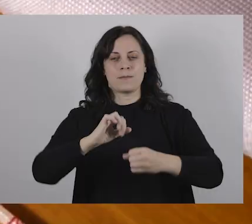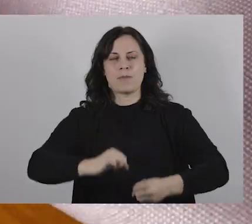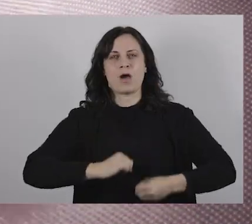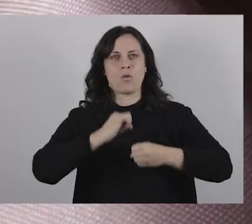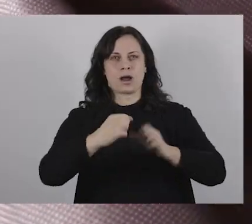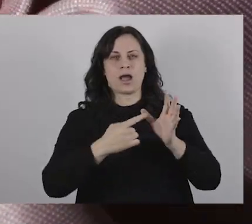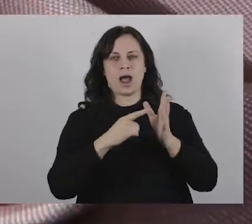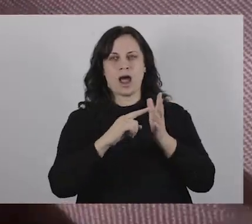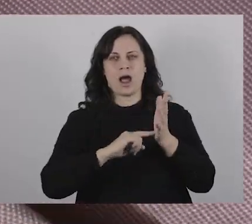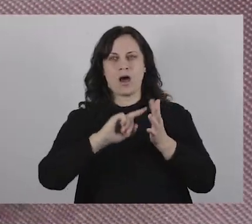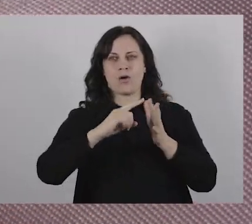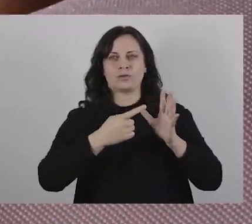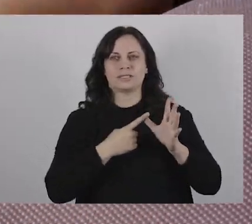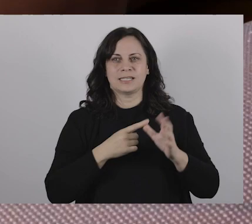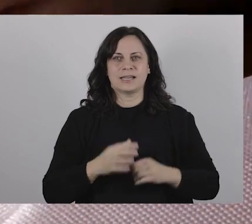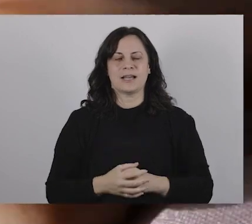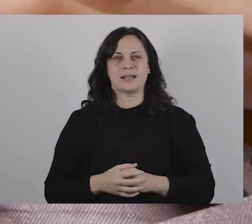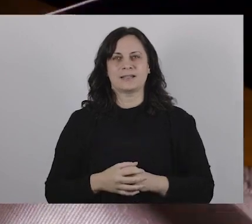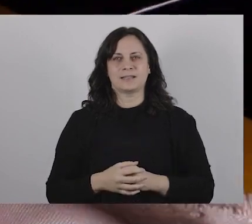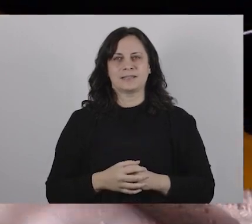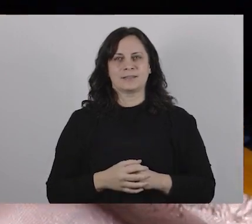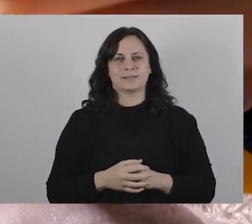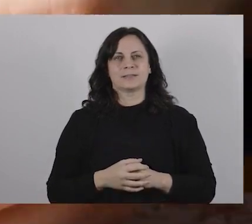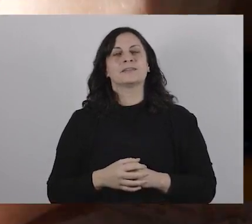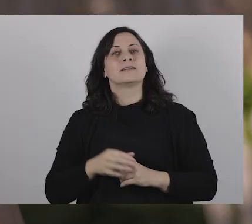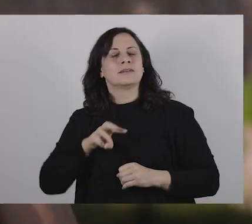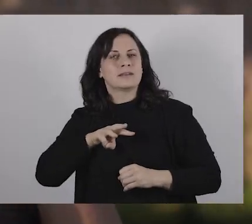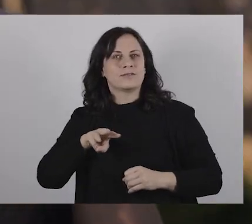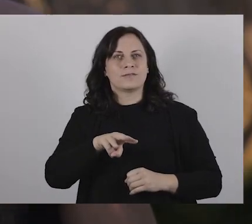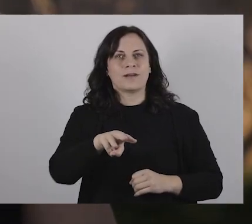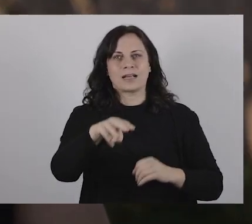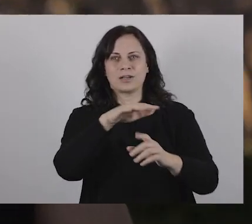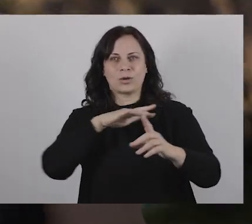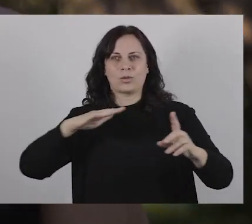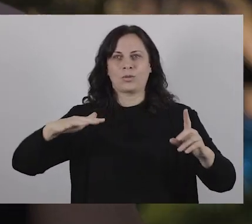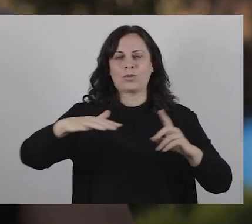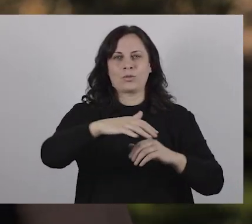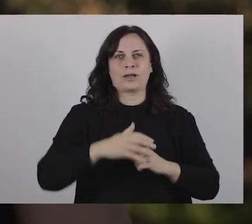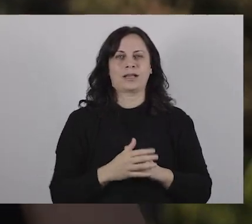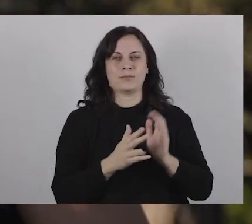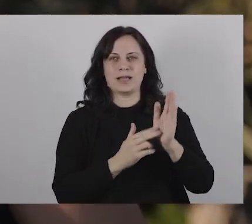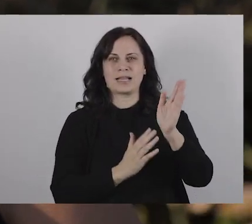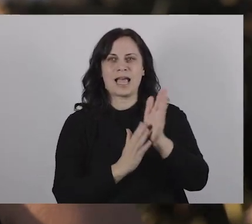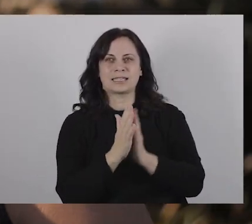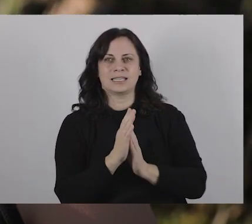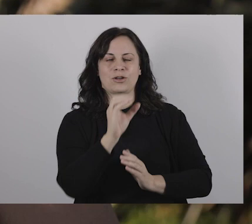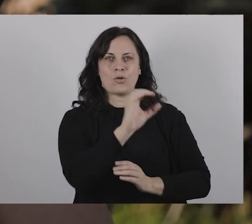Ko Te Ātihaunui-a-Pāpārangi te iwi. Ko Ngāti Hine Oneone te hapū. Ko Ātene te marae.